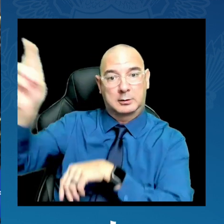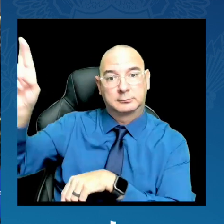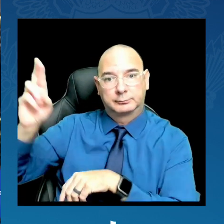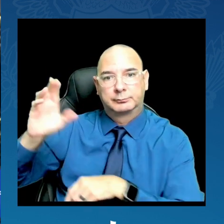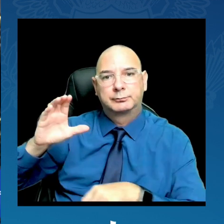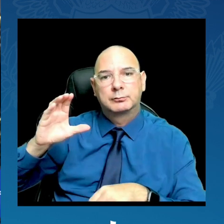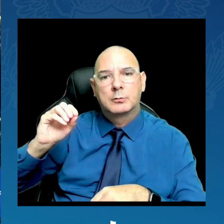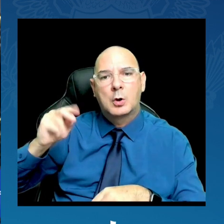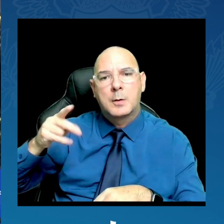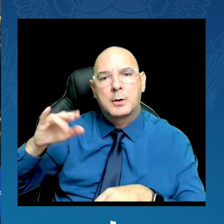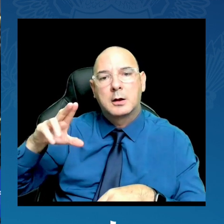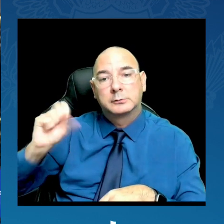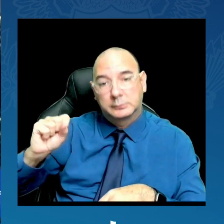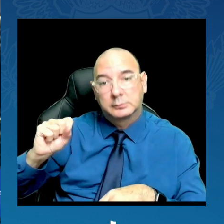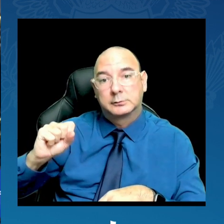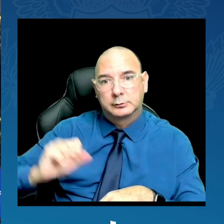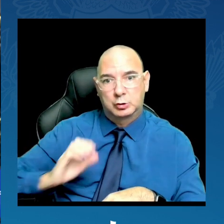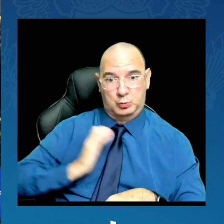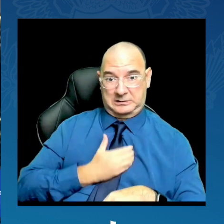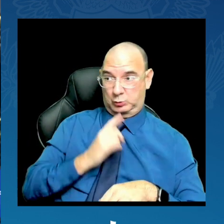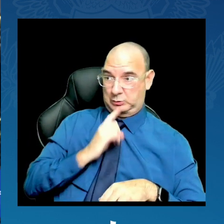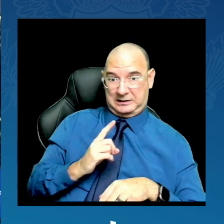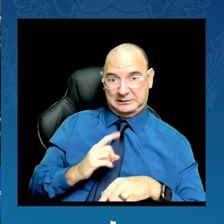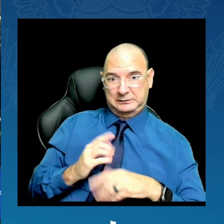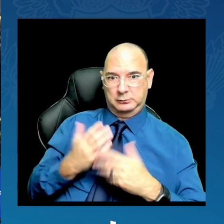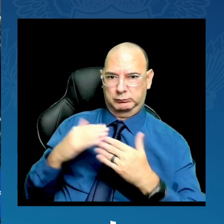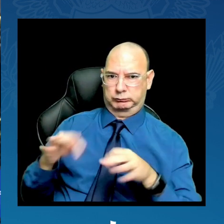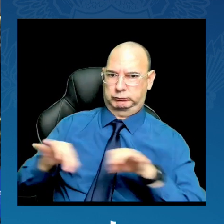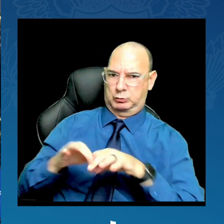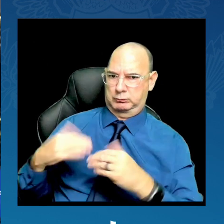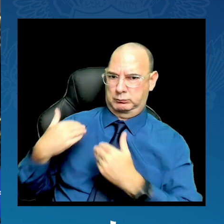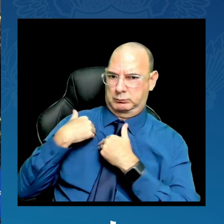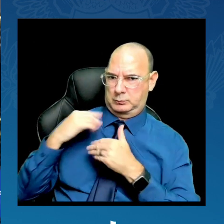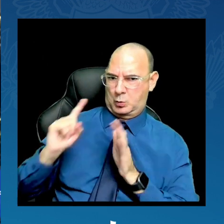in upholding and strengthening the rules based international order. For outer space.